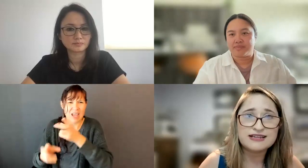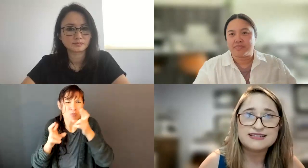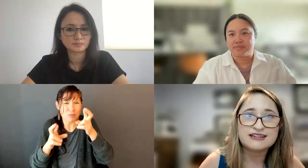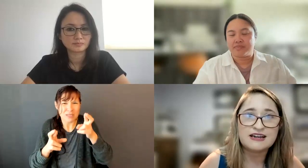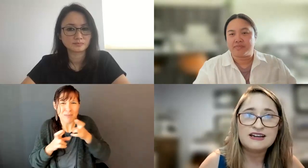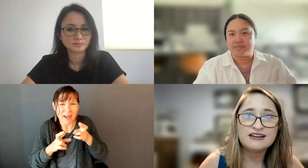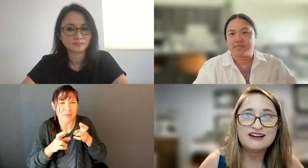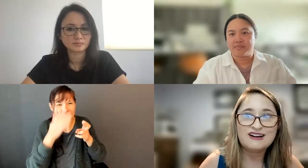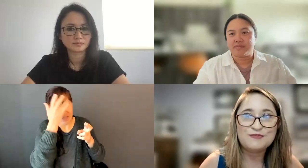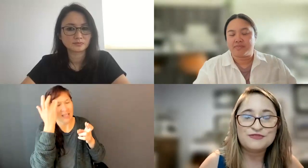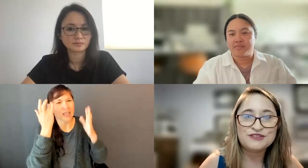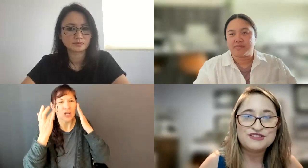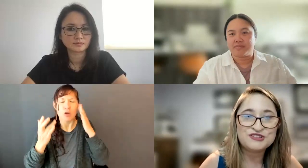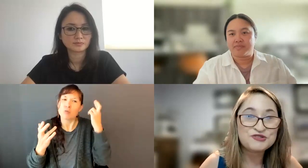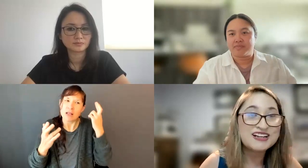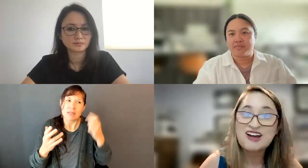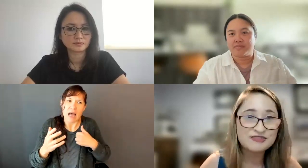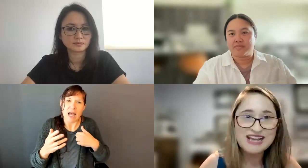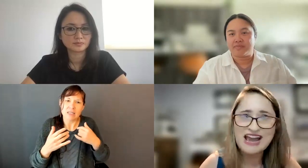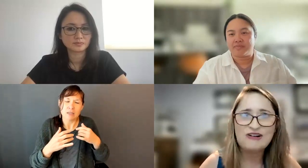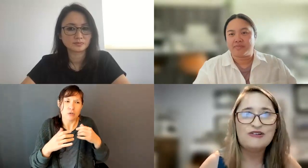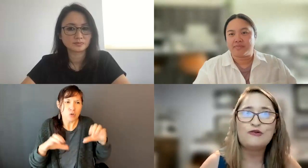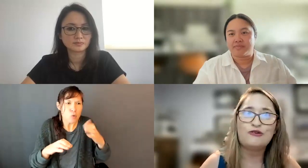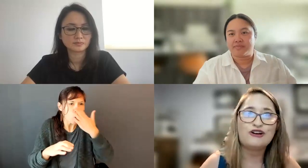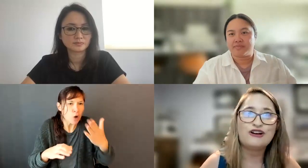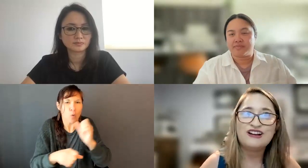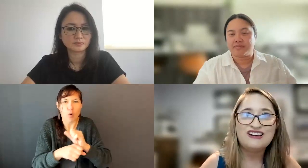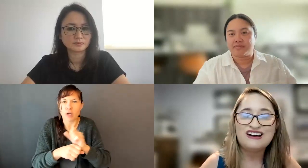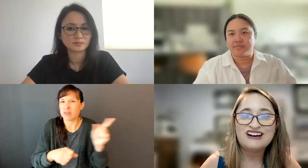that isn't gonna try to talk you down or,